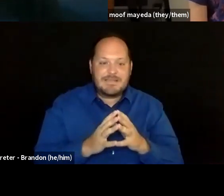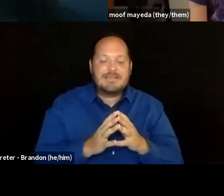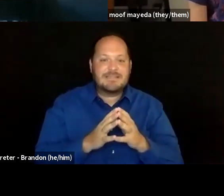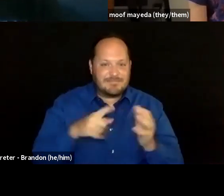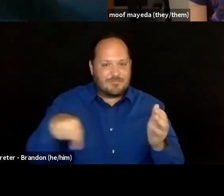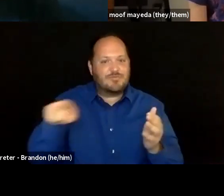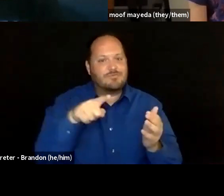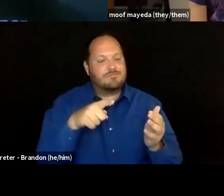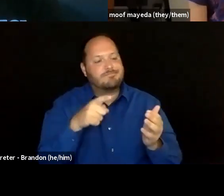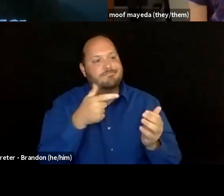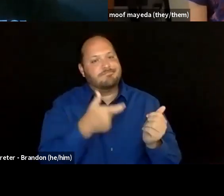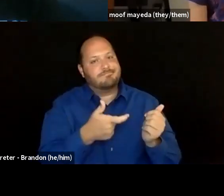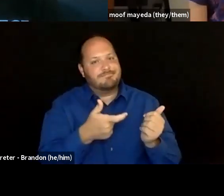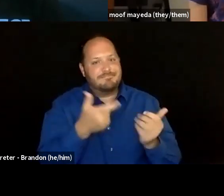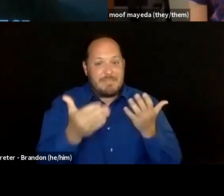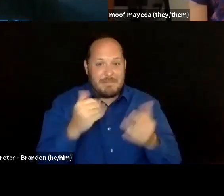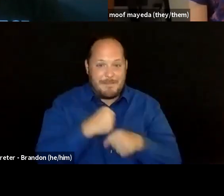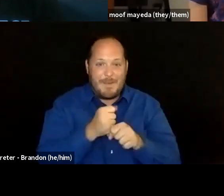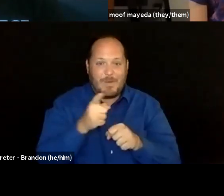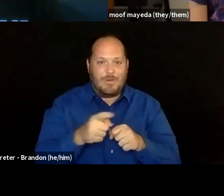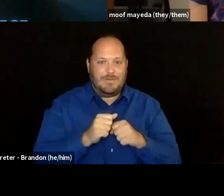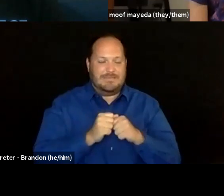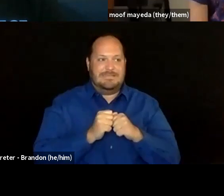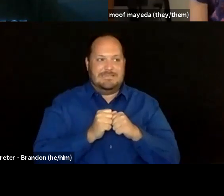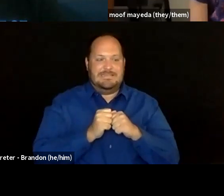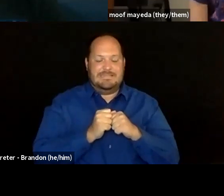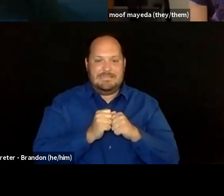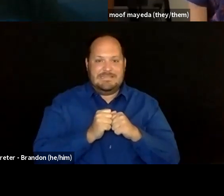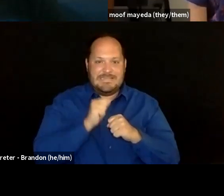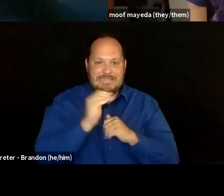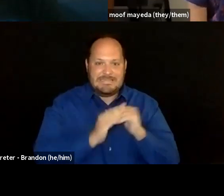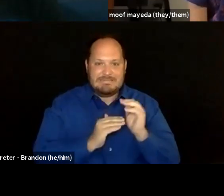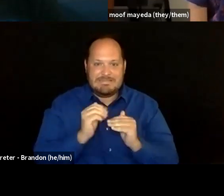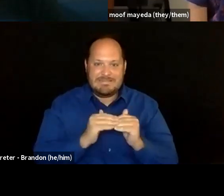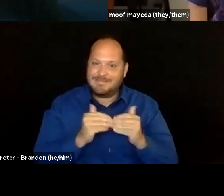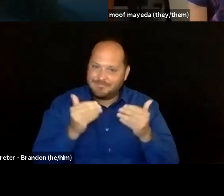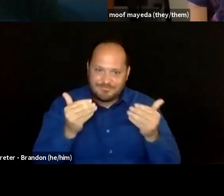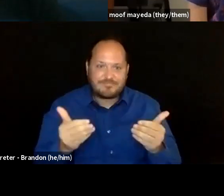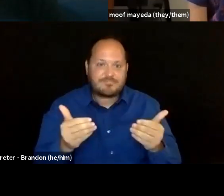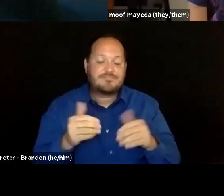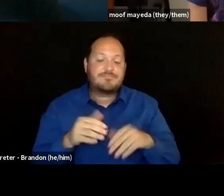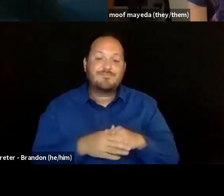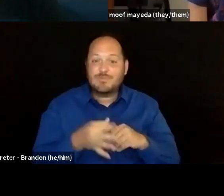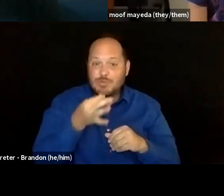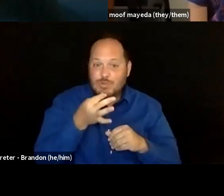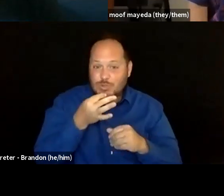For me, does this candidate believe in reparations for Black people?